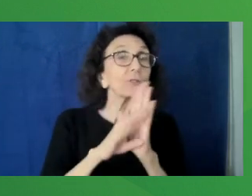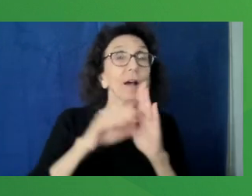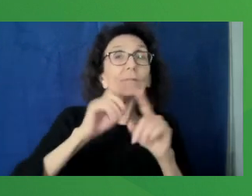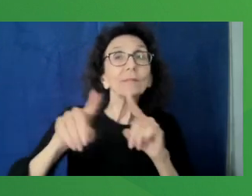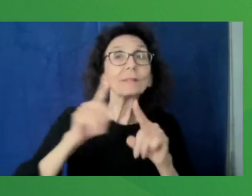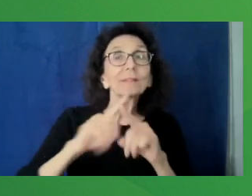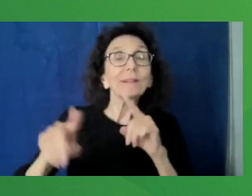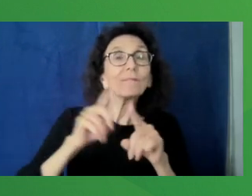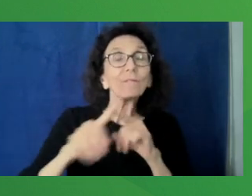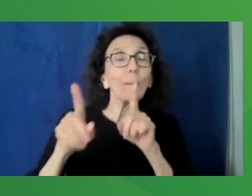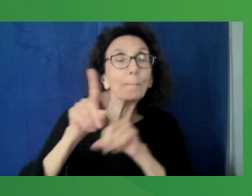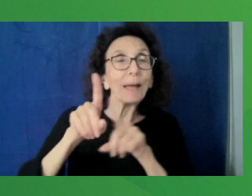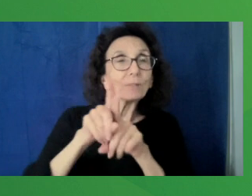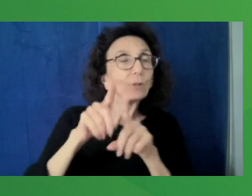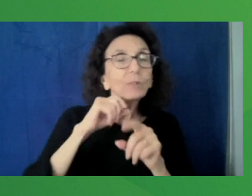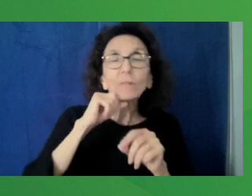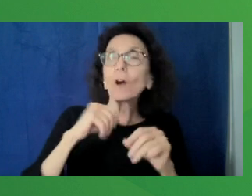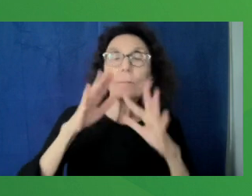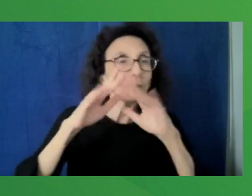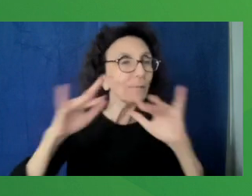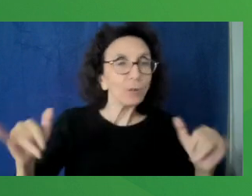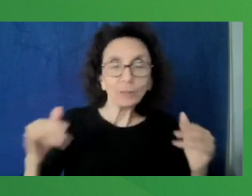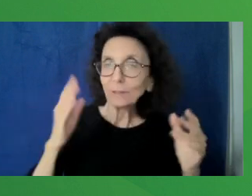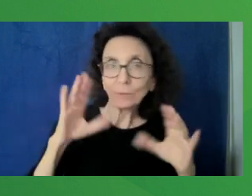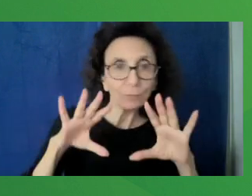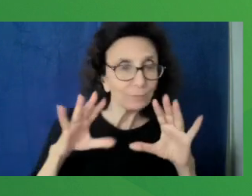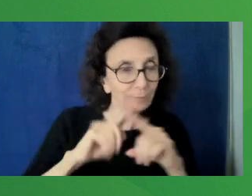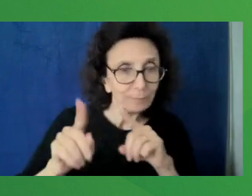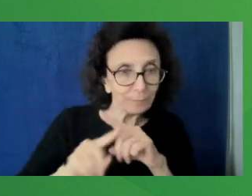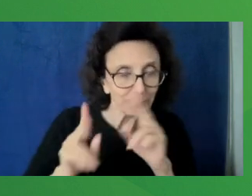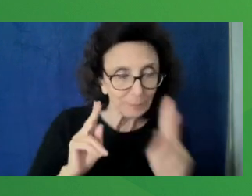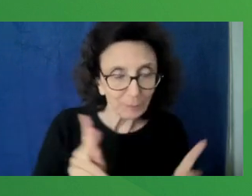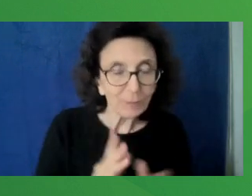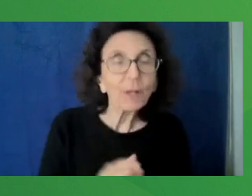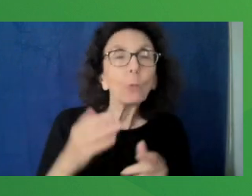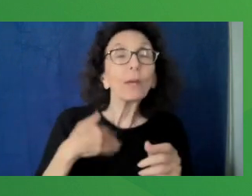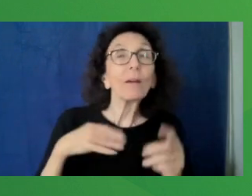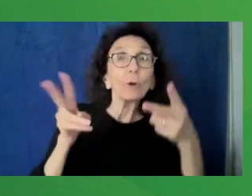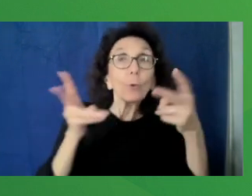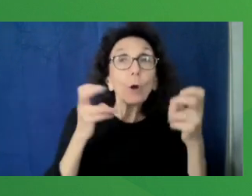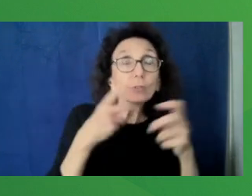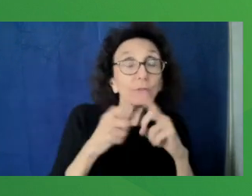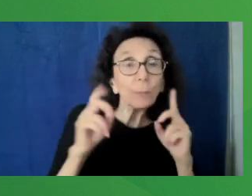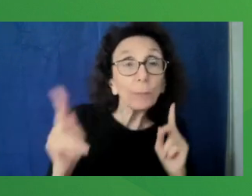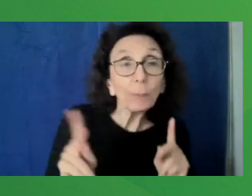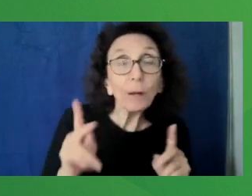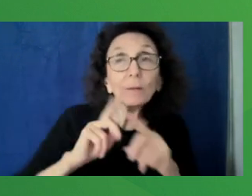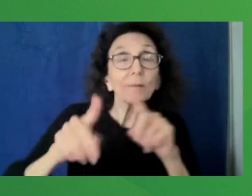guides, you see sort of quotes and ideas and identities from people all around the world,